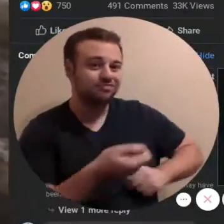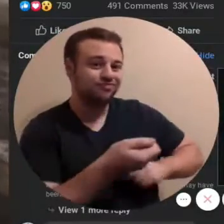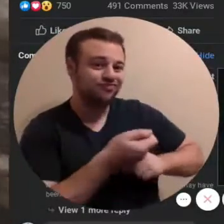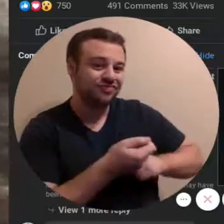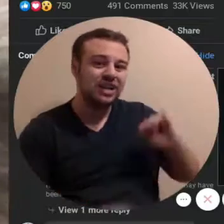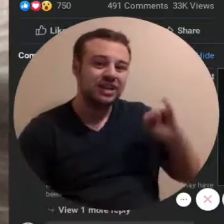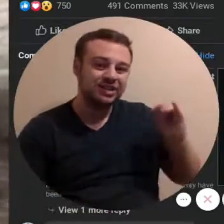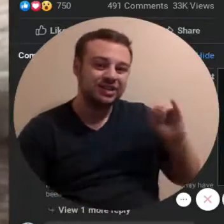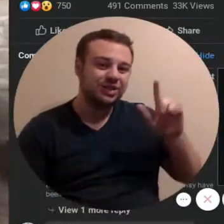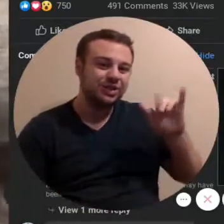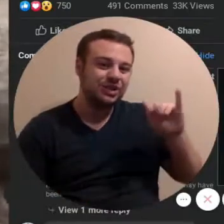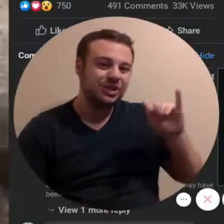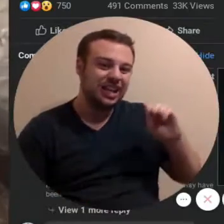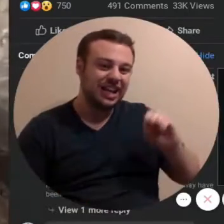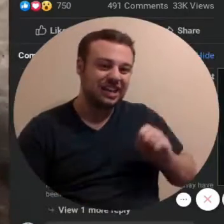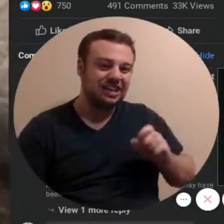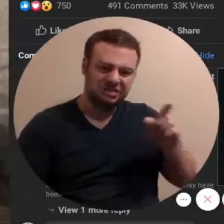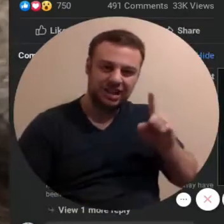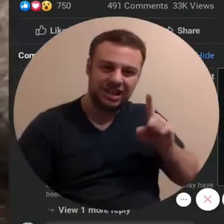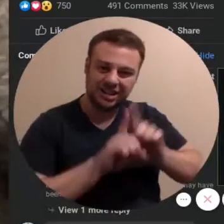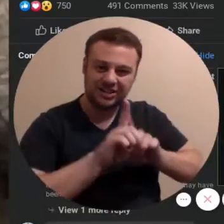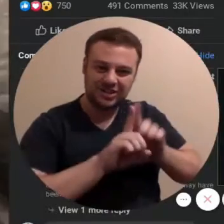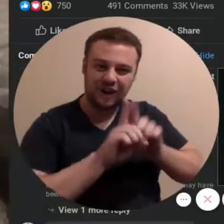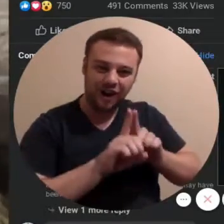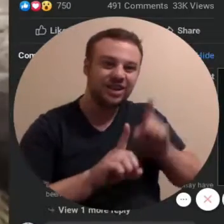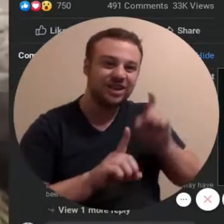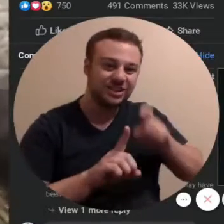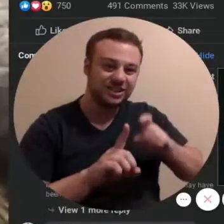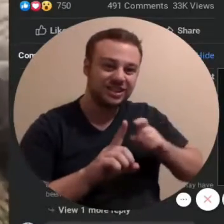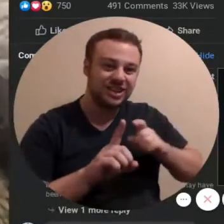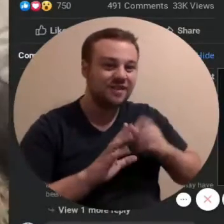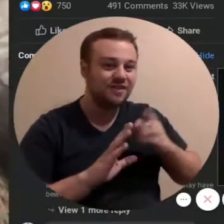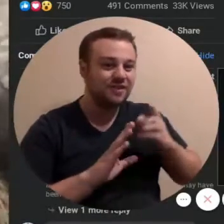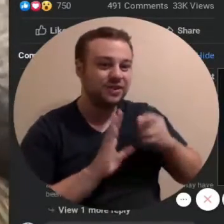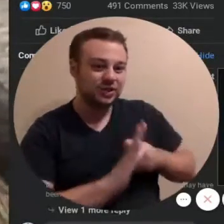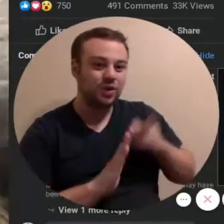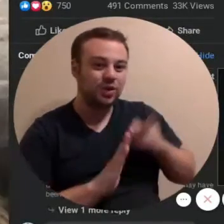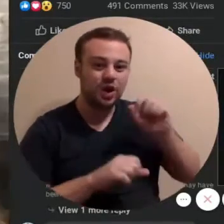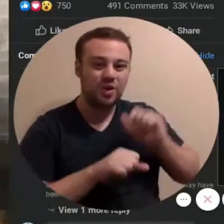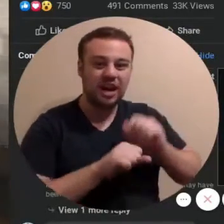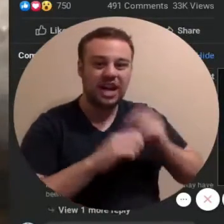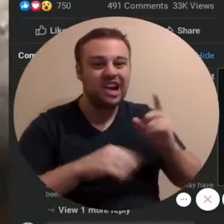we should have had her on there long ago. Julie: This is so fun and it's so fun to get to